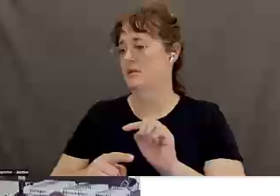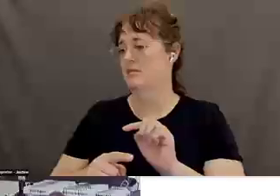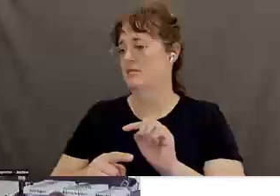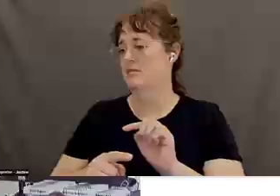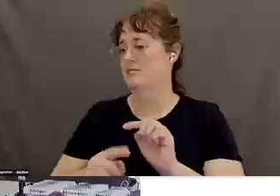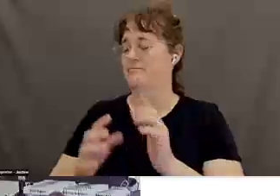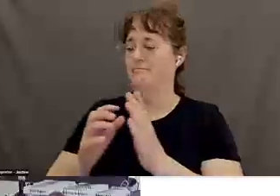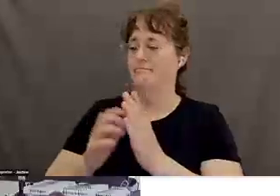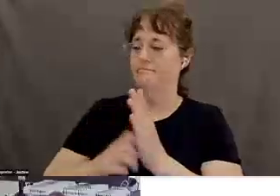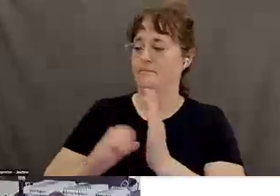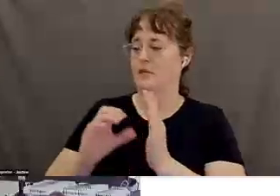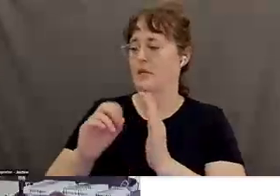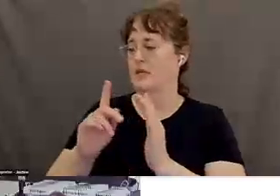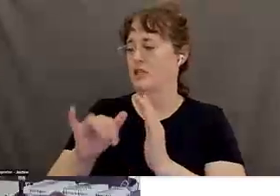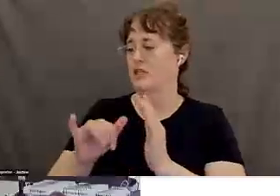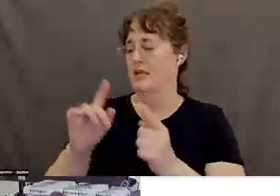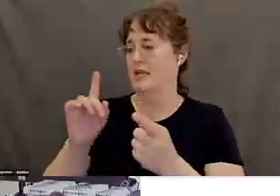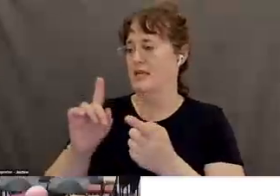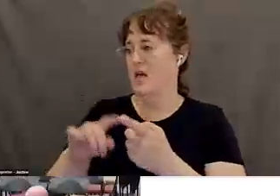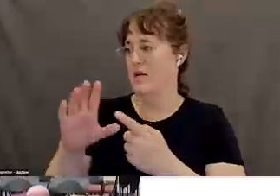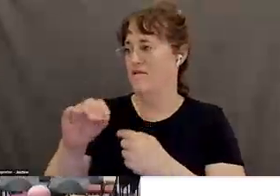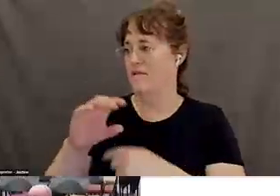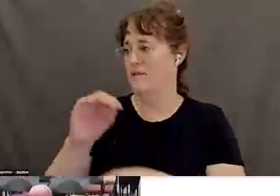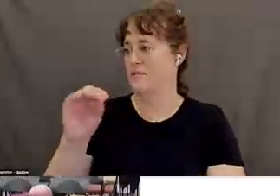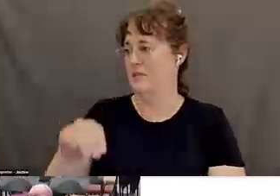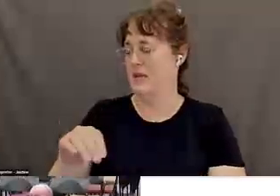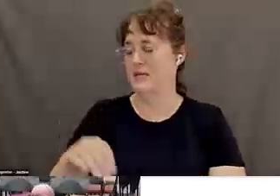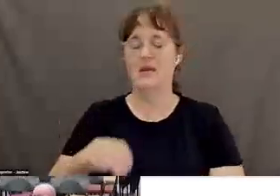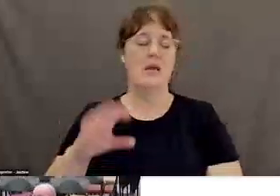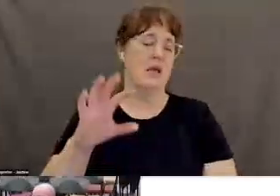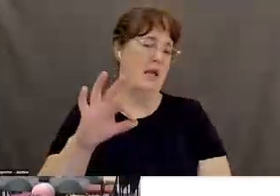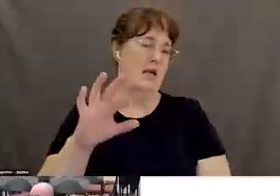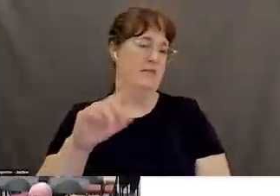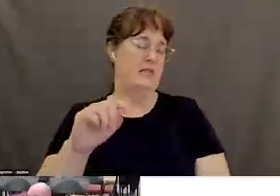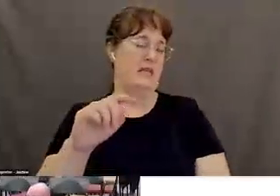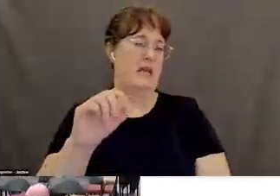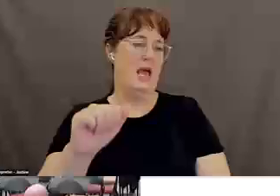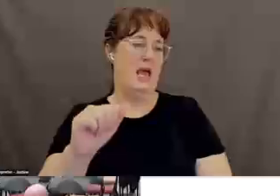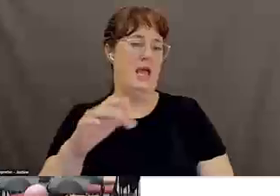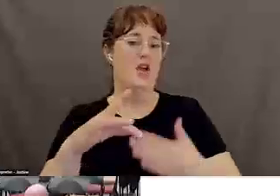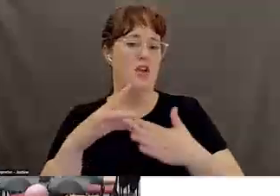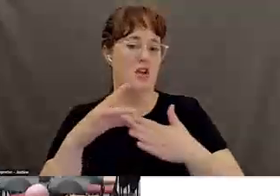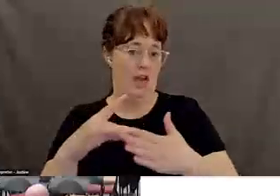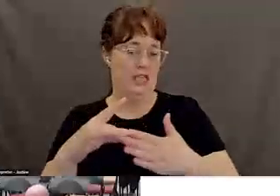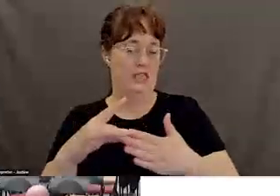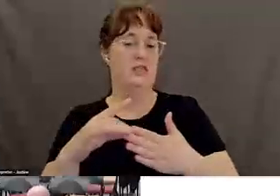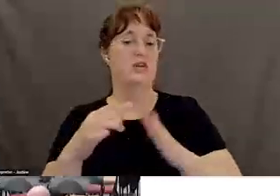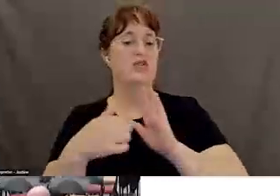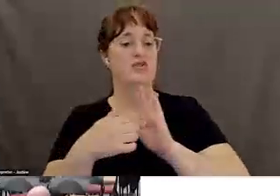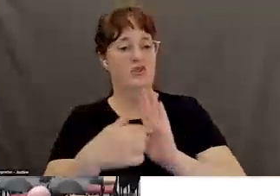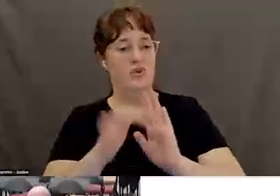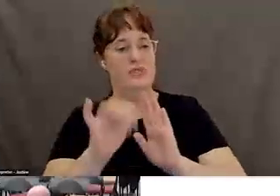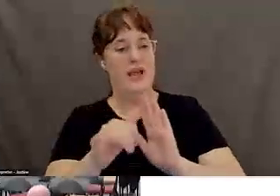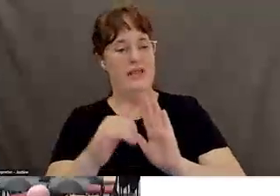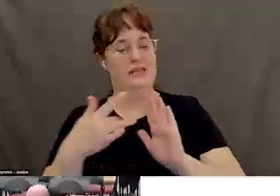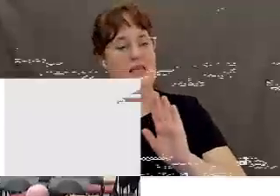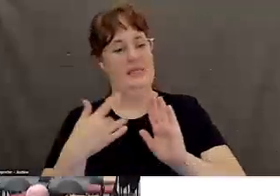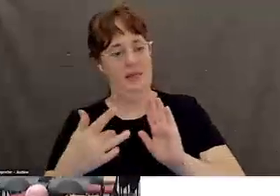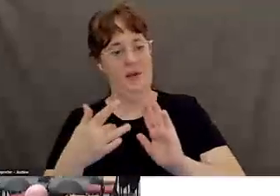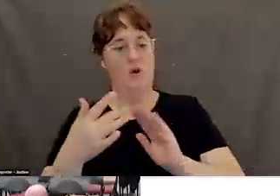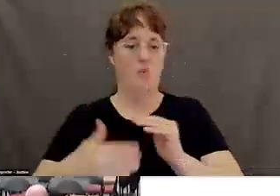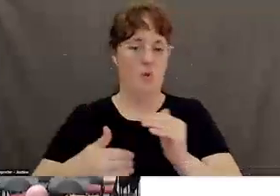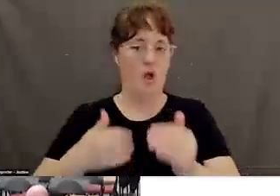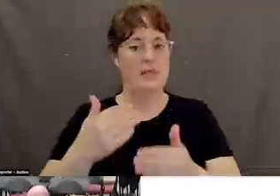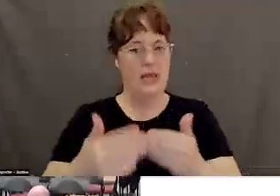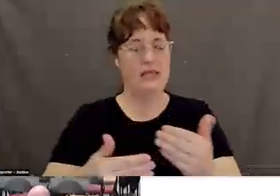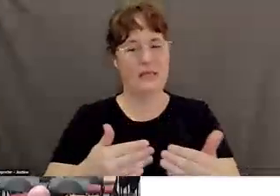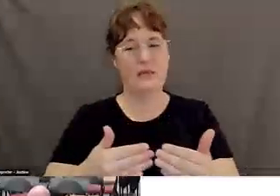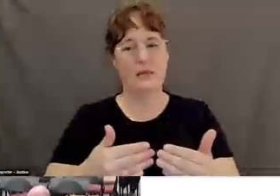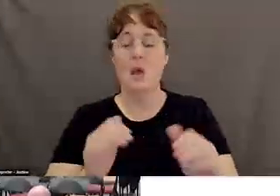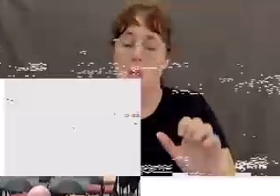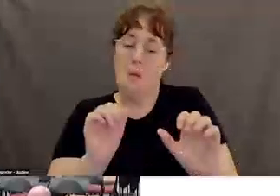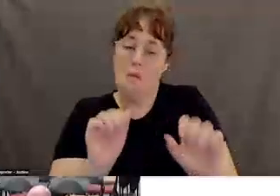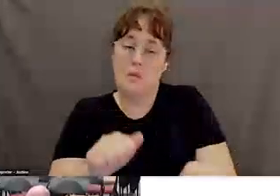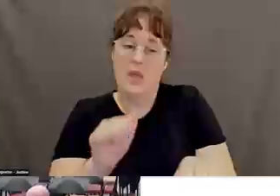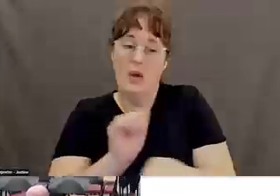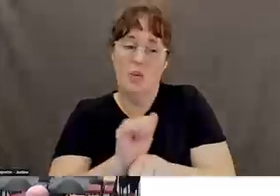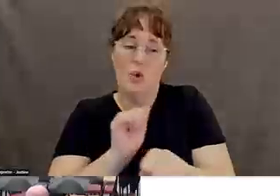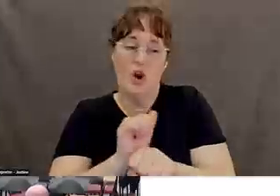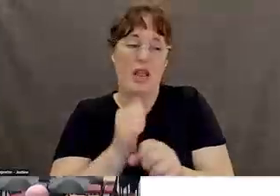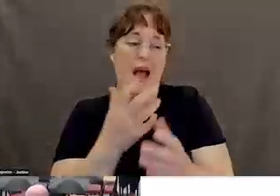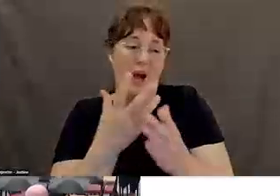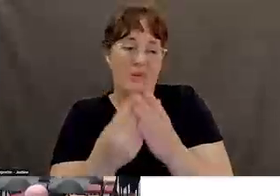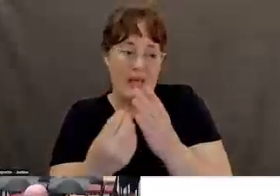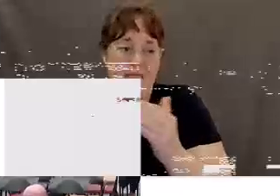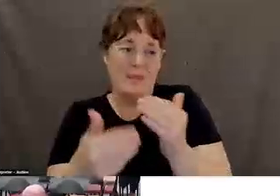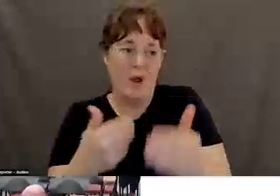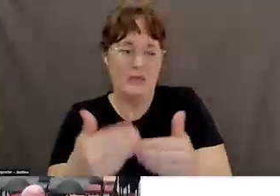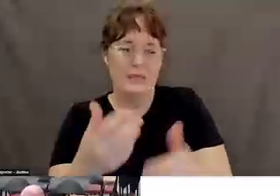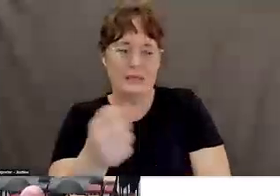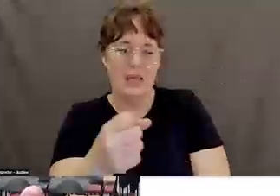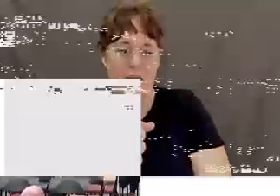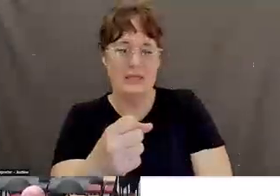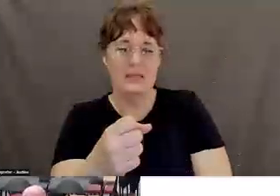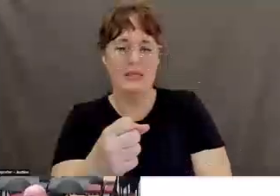Boardroom: heading right now? I'm saying FTA guidance shows that that is the typical process. There are ways to work outside of that typical process to remove risk with the FTA.